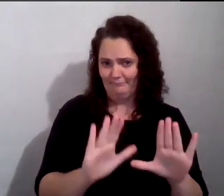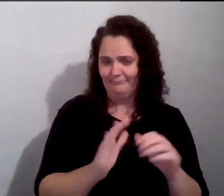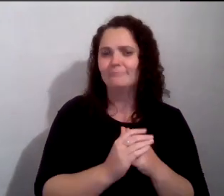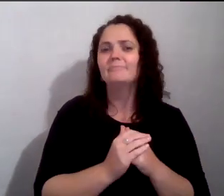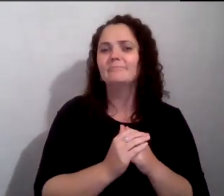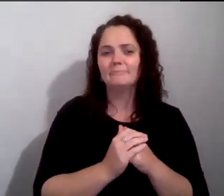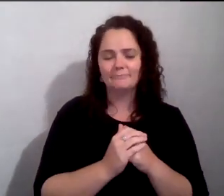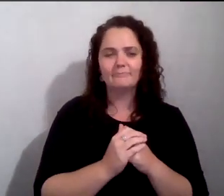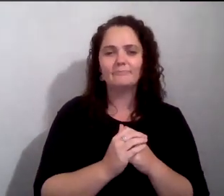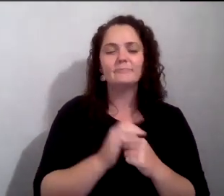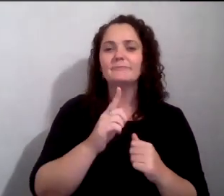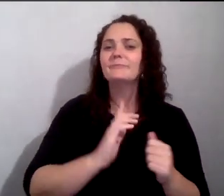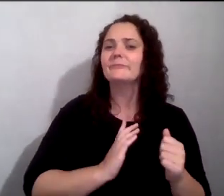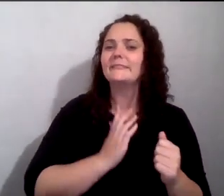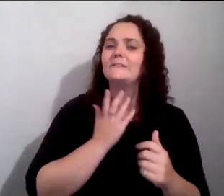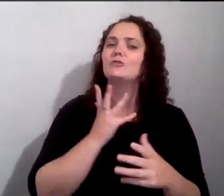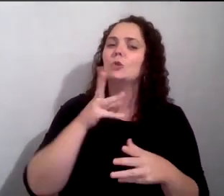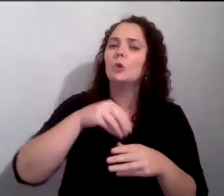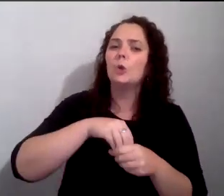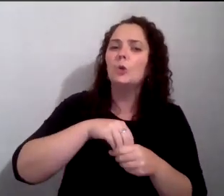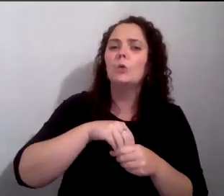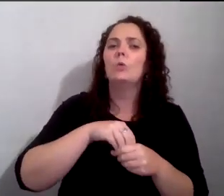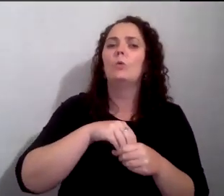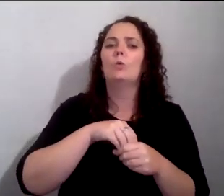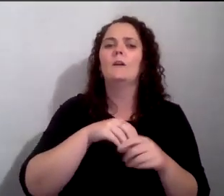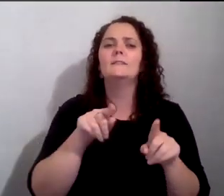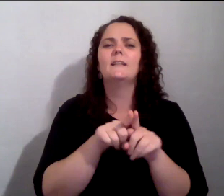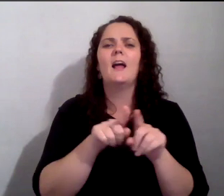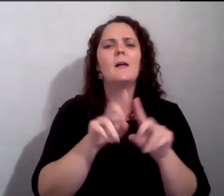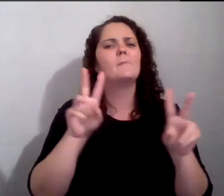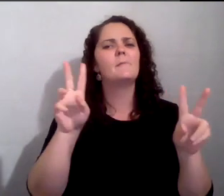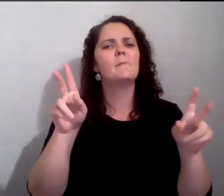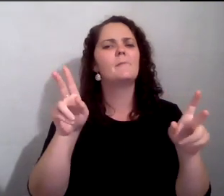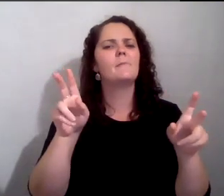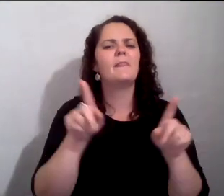actually interestingly include many of those impressionist themes. We